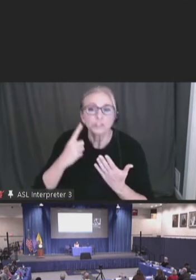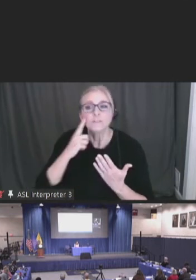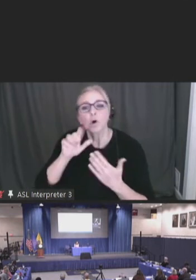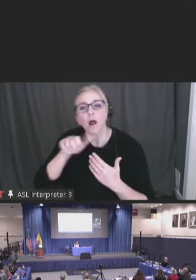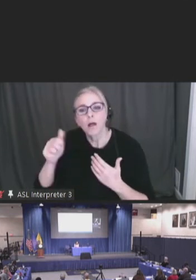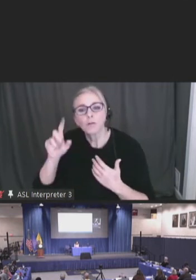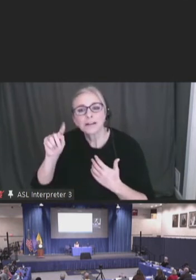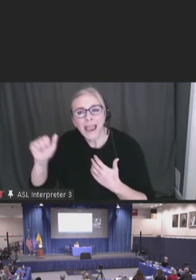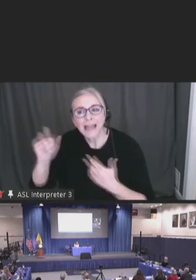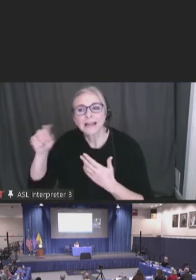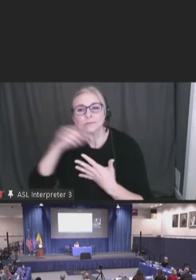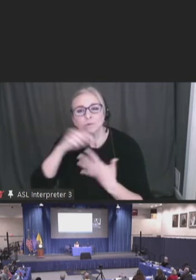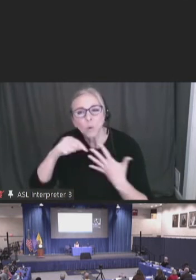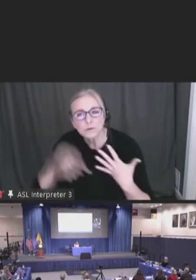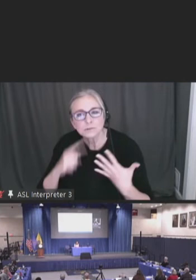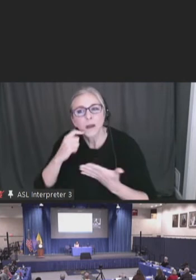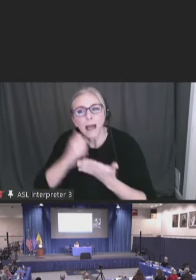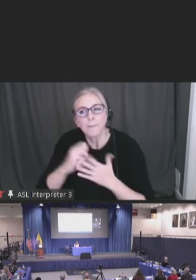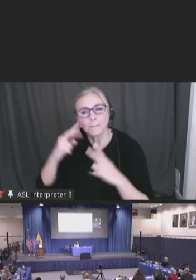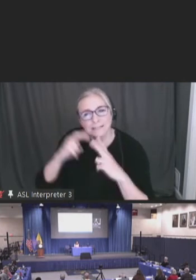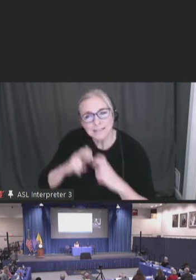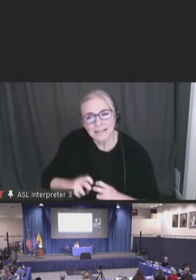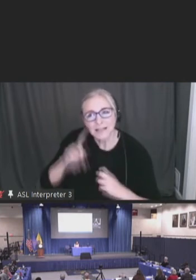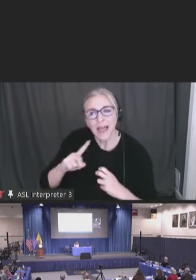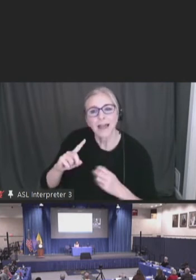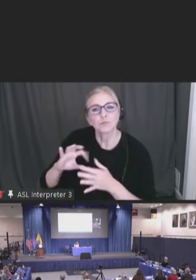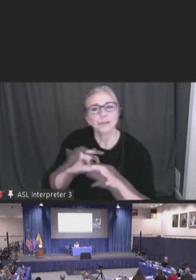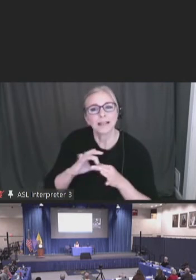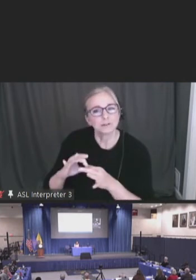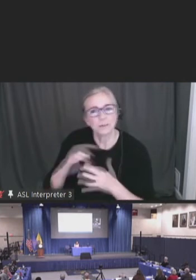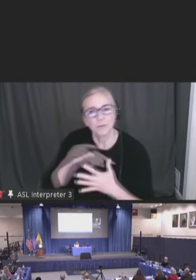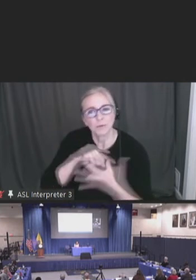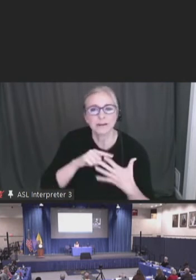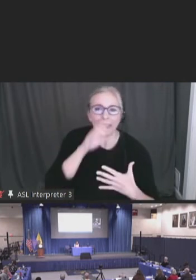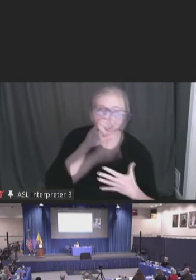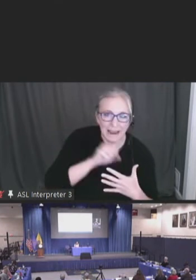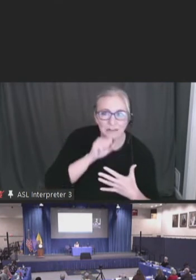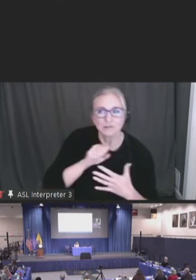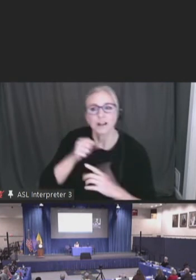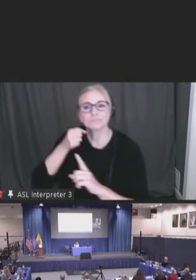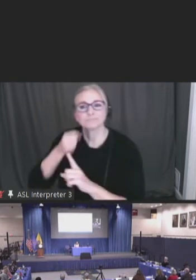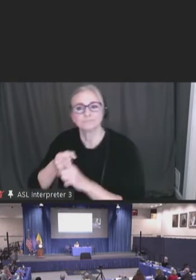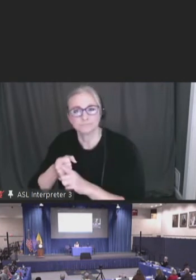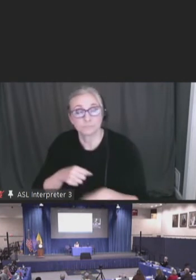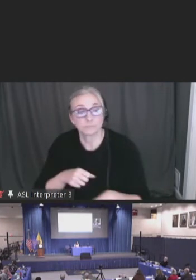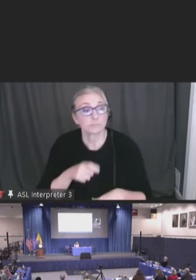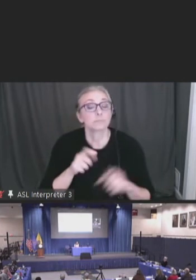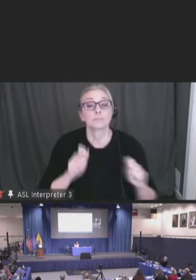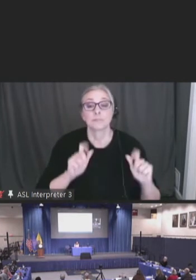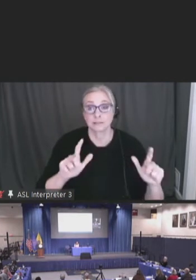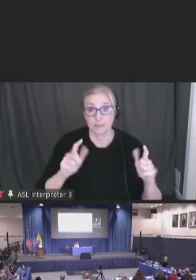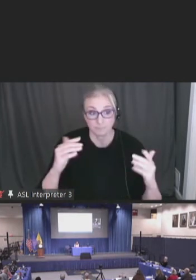that could help assess this relationship. Next slide, please. So, just to put -- this is my last slide.